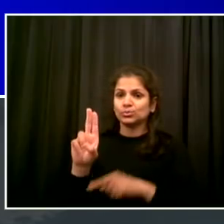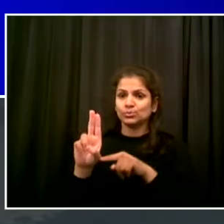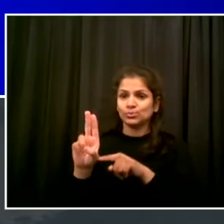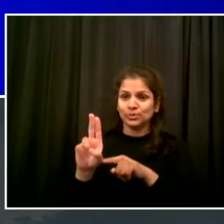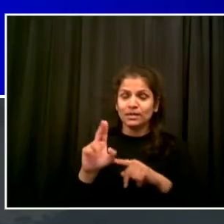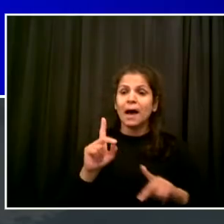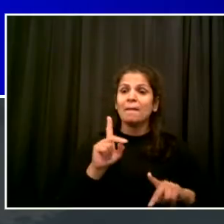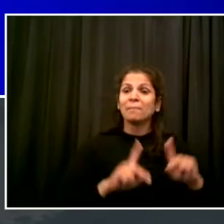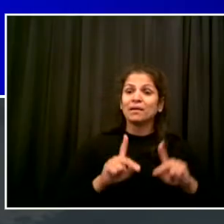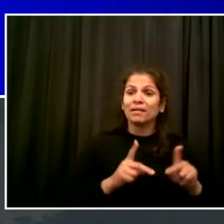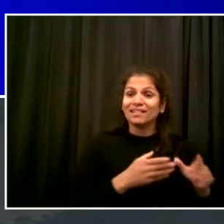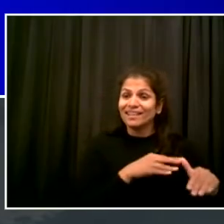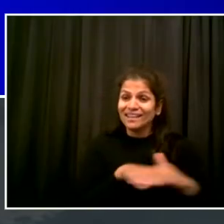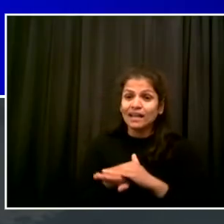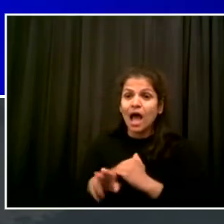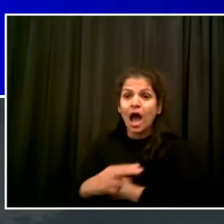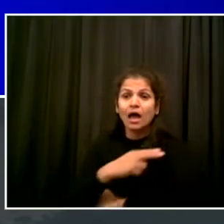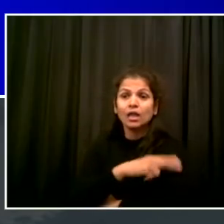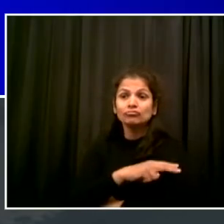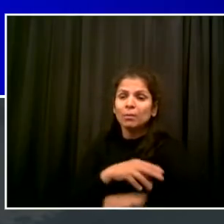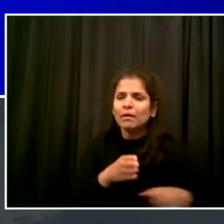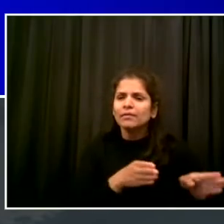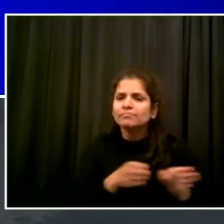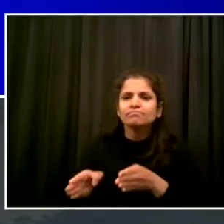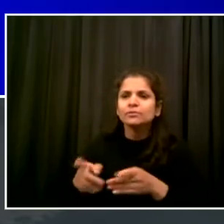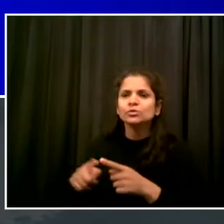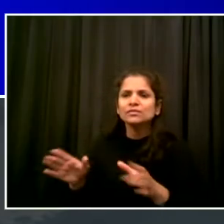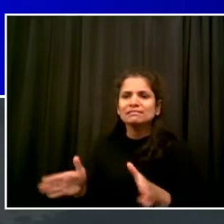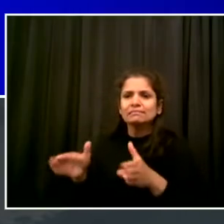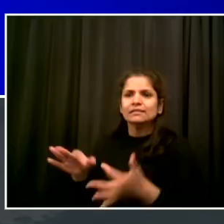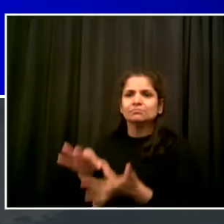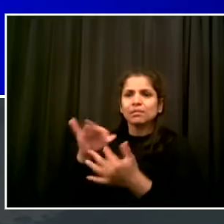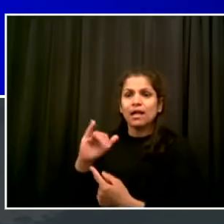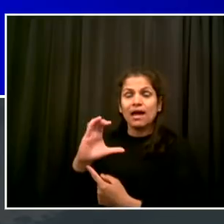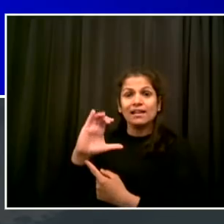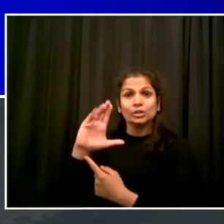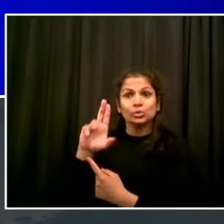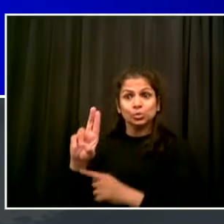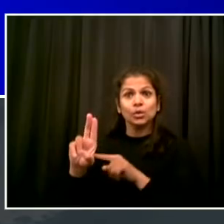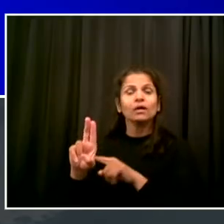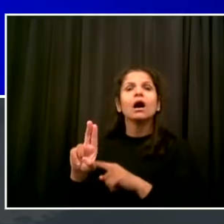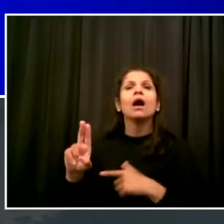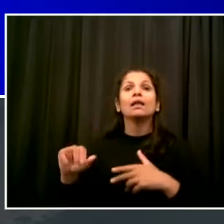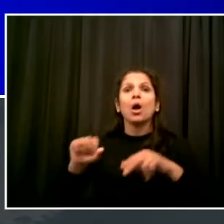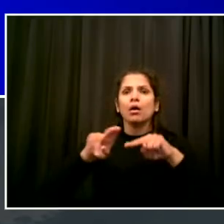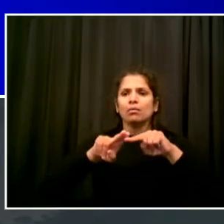REAL